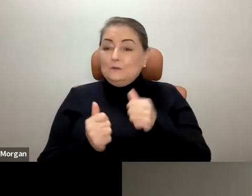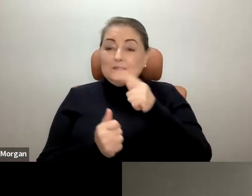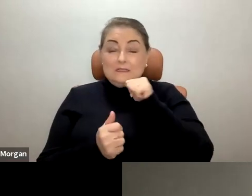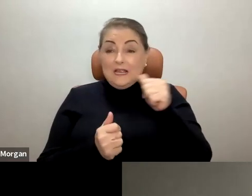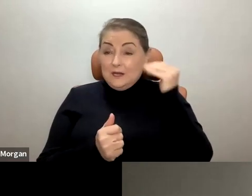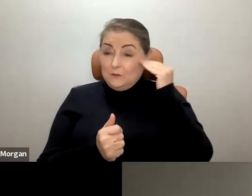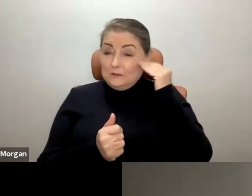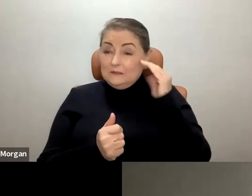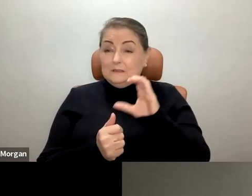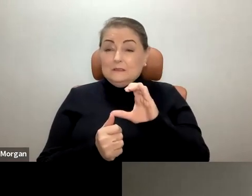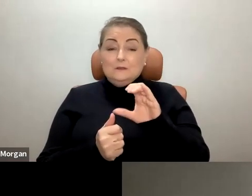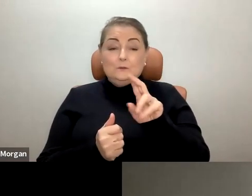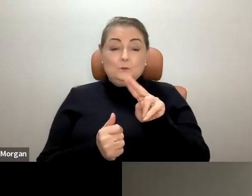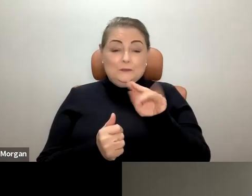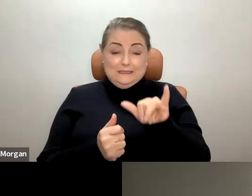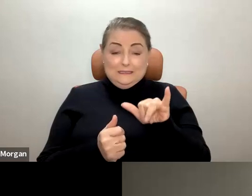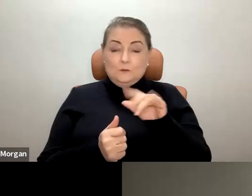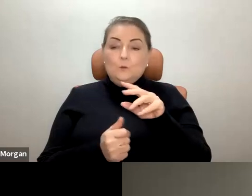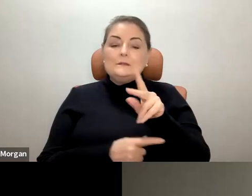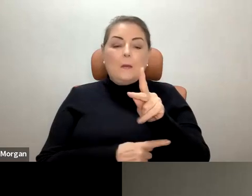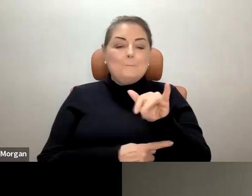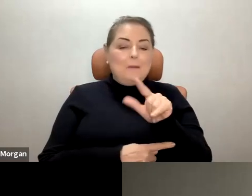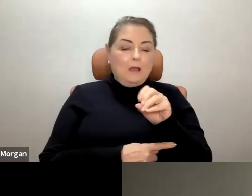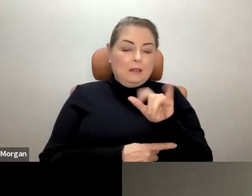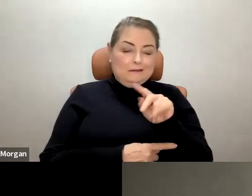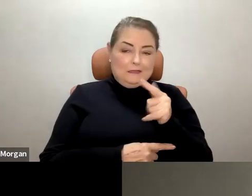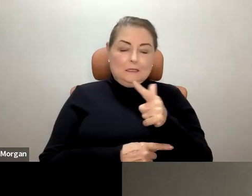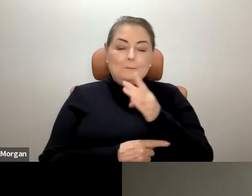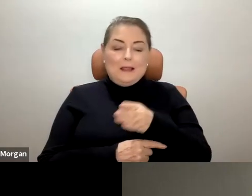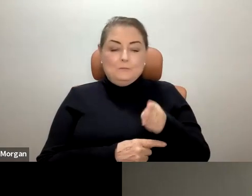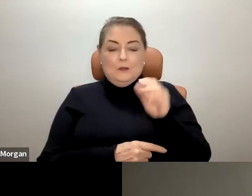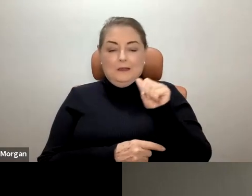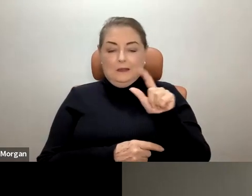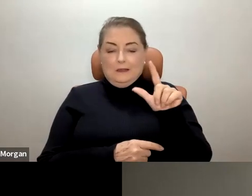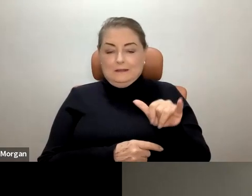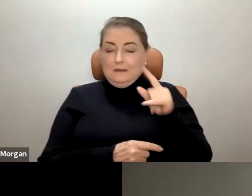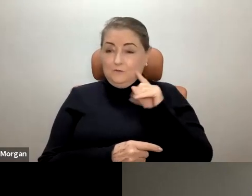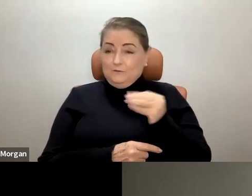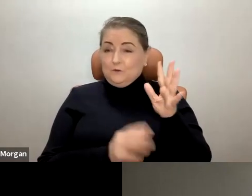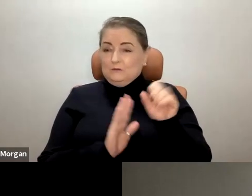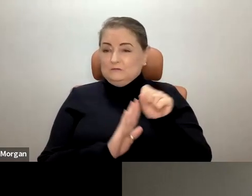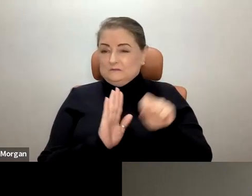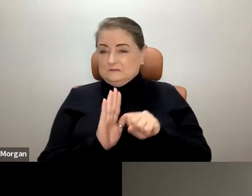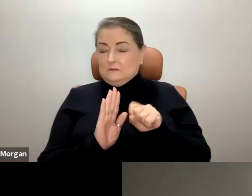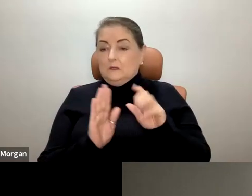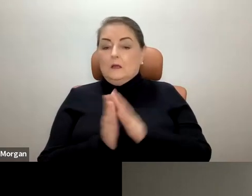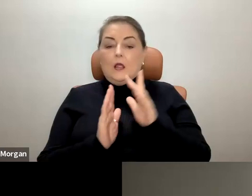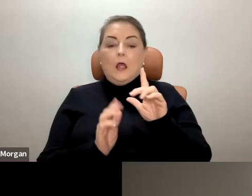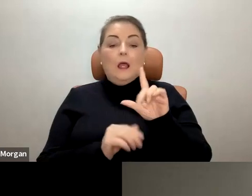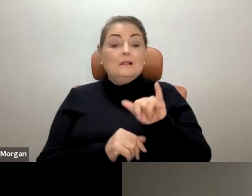CUNY had been piloting Blackboard Ally for a few semesters, and it went live for the whole university this